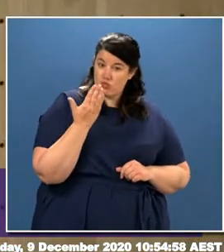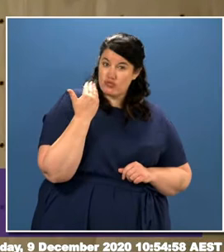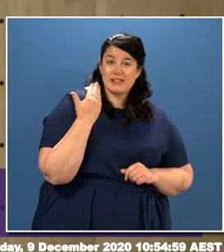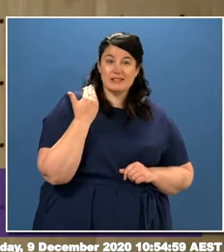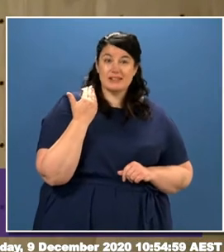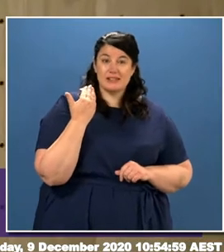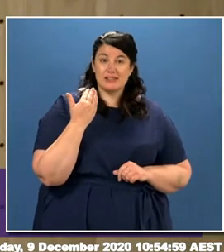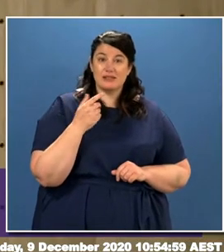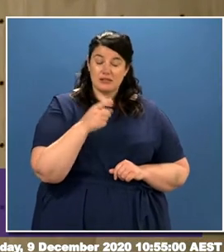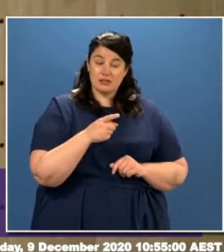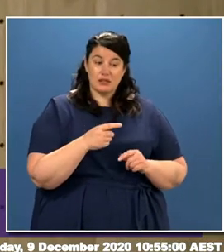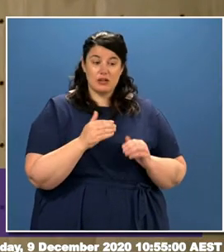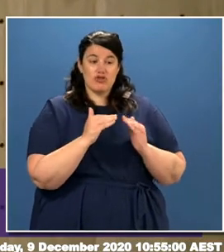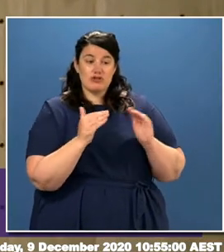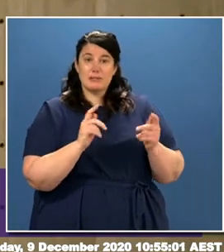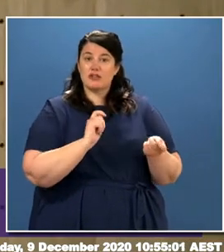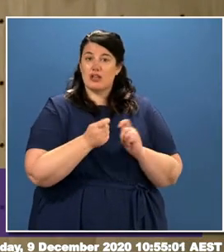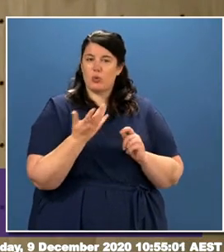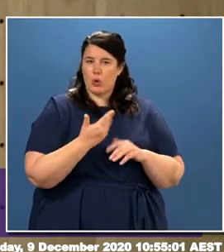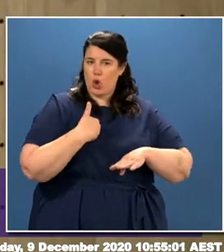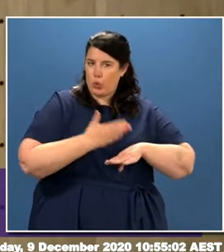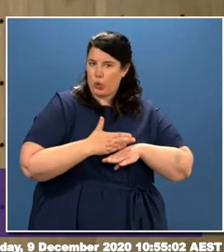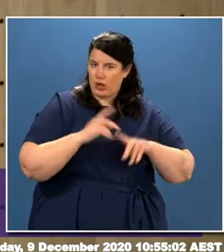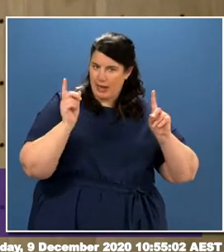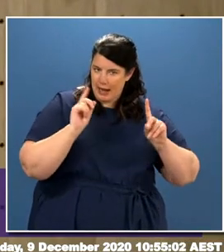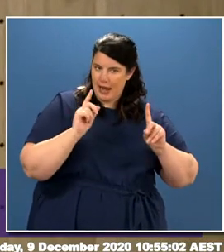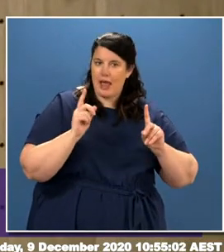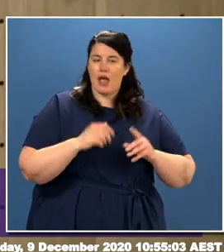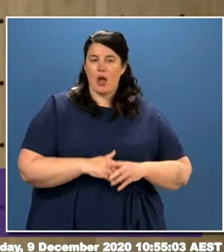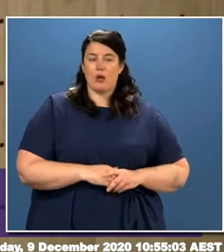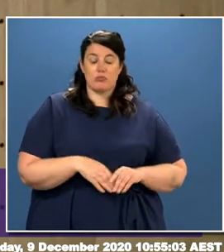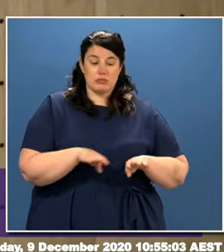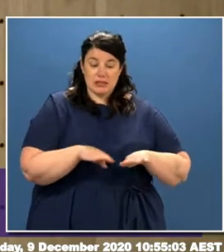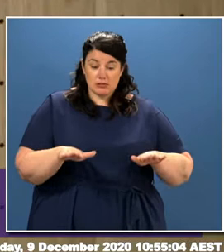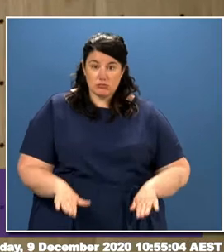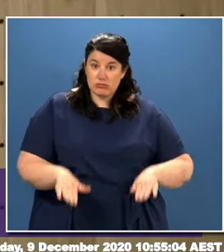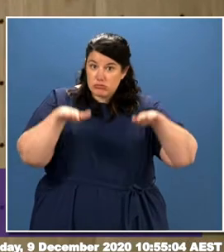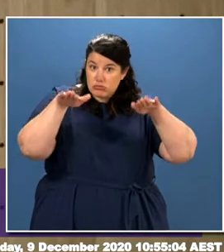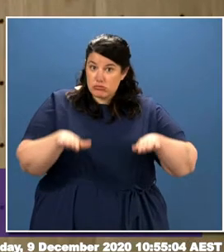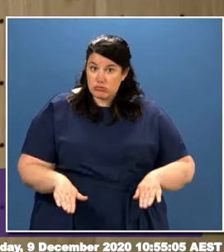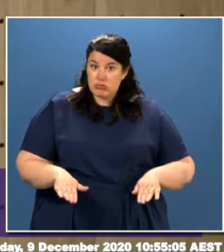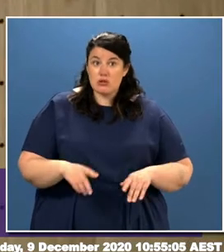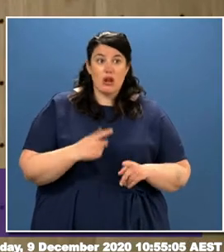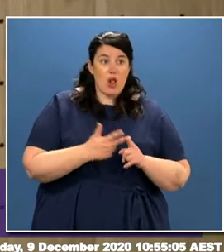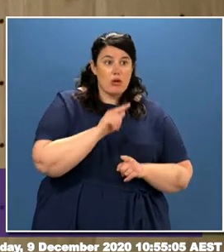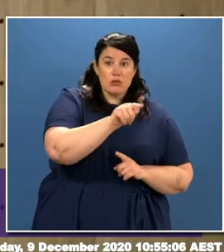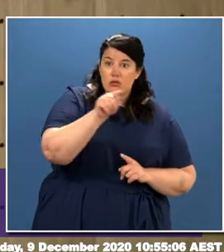At Mallesons, for example, they offer any employee a height-adjustable desk. People have different chairs.